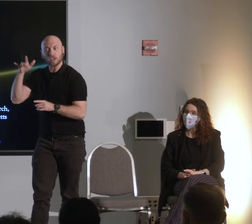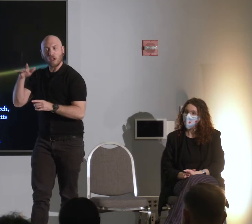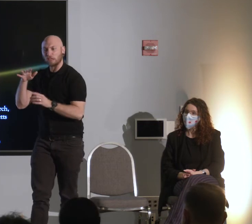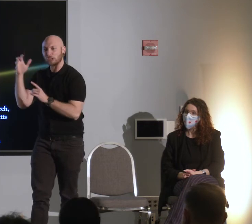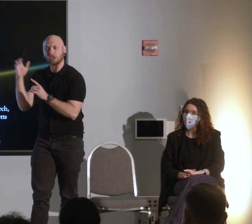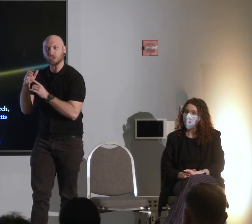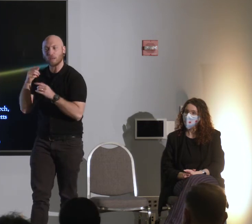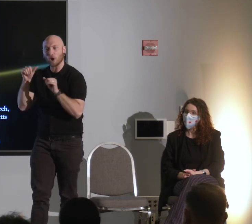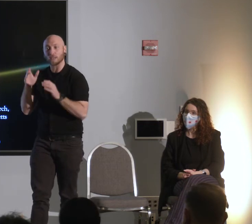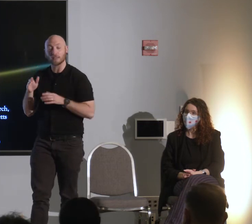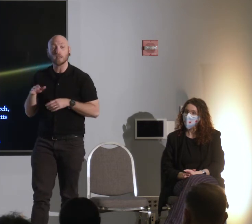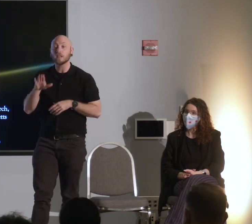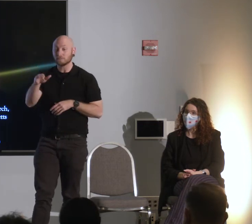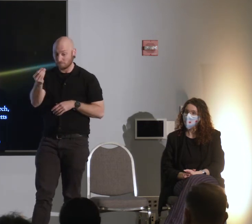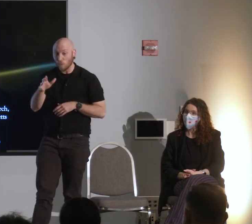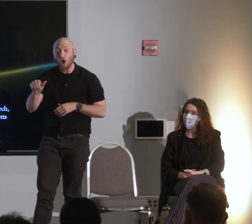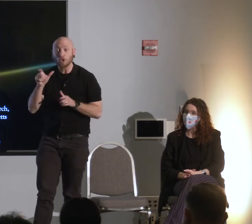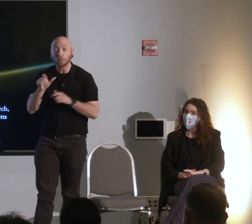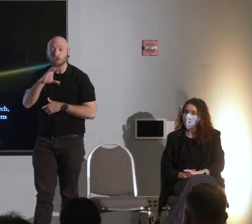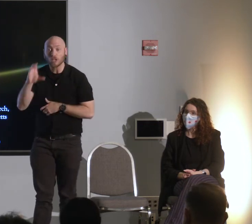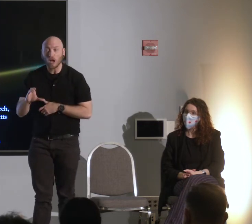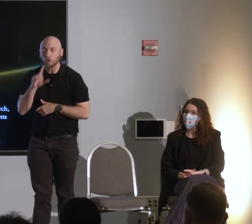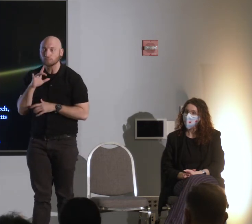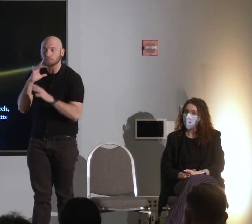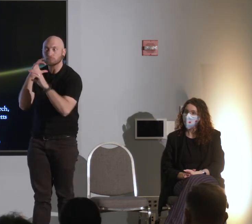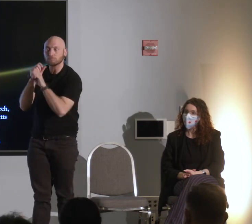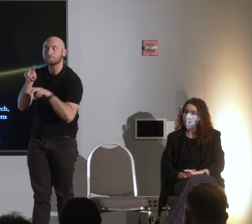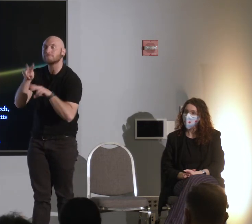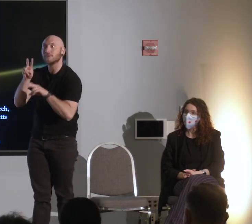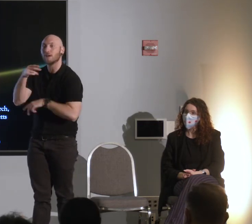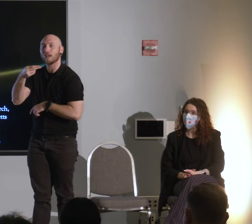to fall under Richardson's spell. Let us note here that the word organic